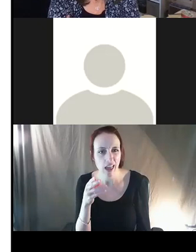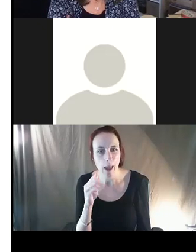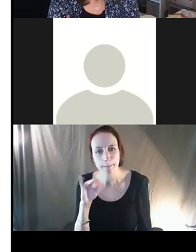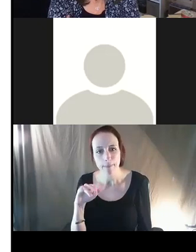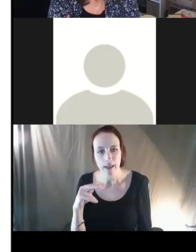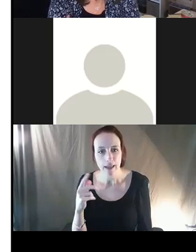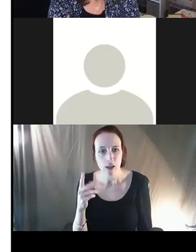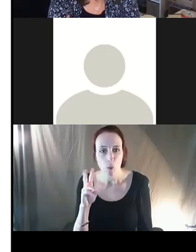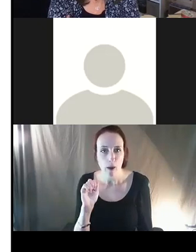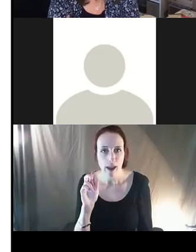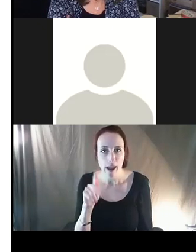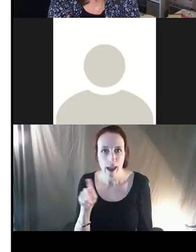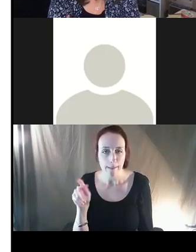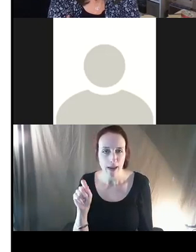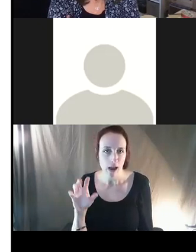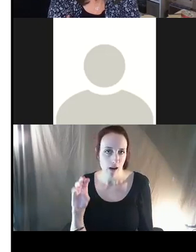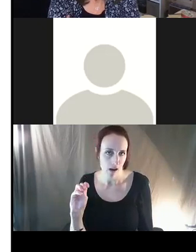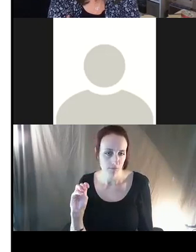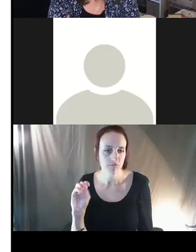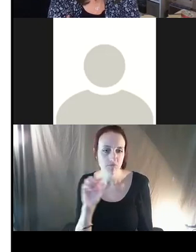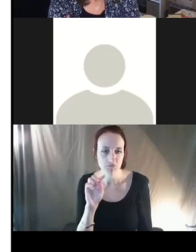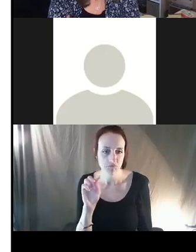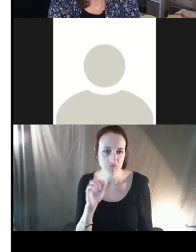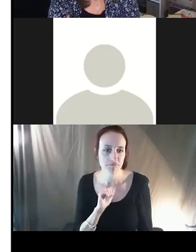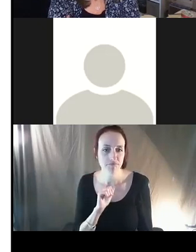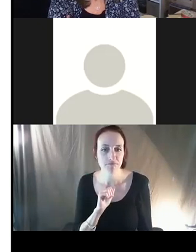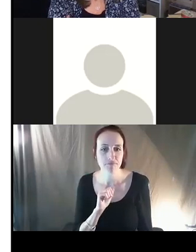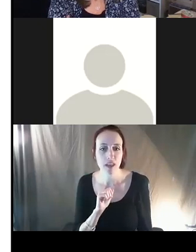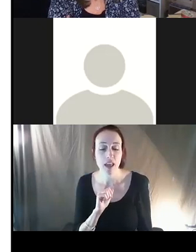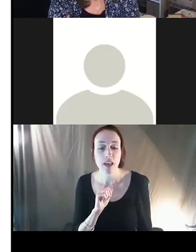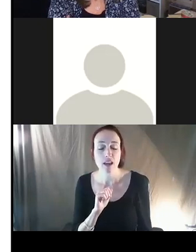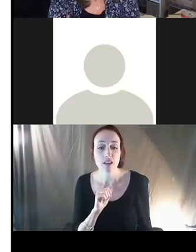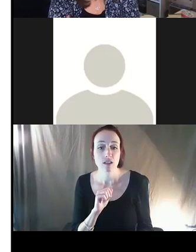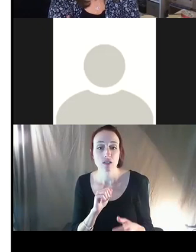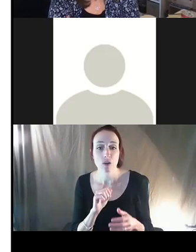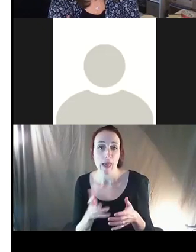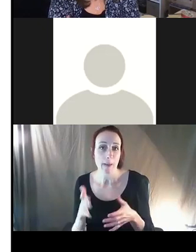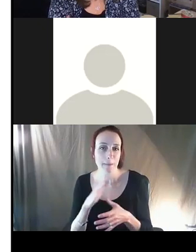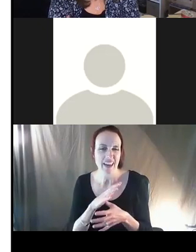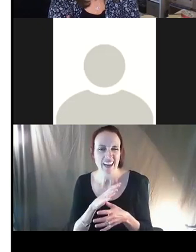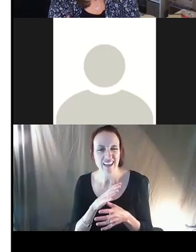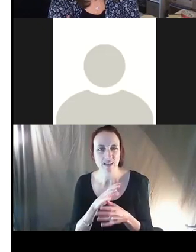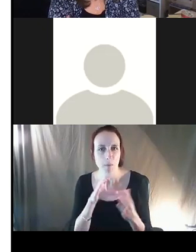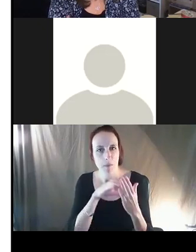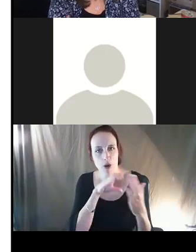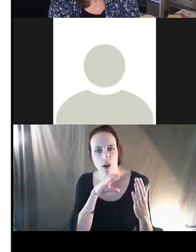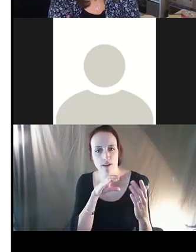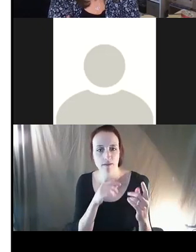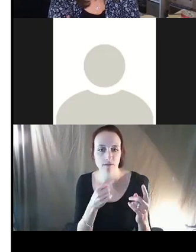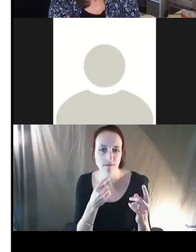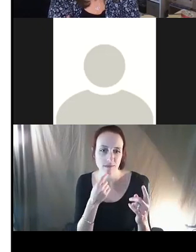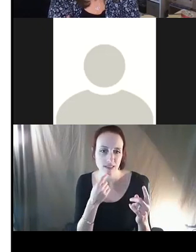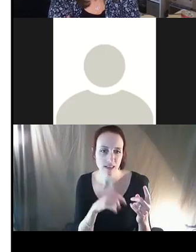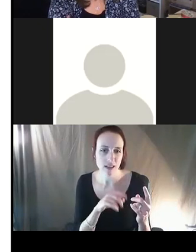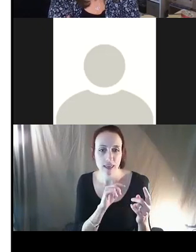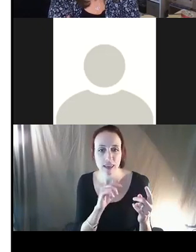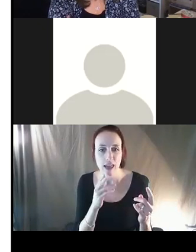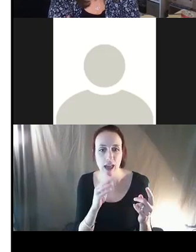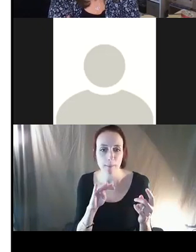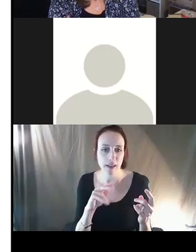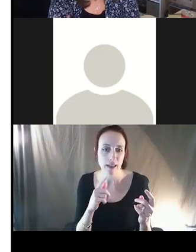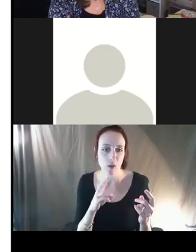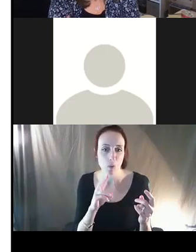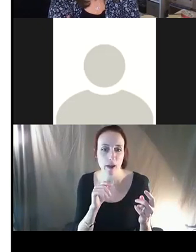Hemingway App makes your writing bold and clear.